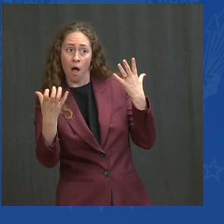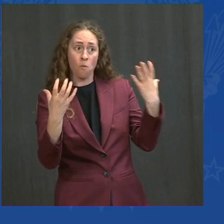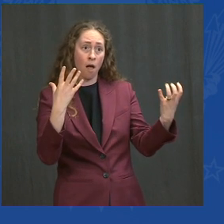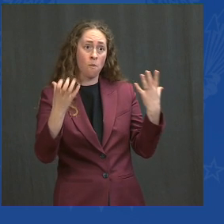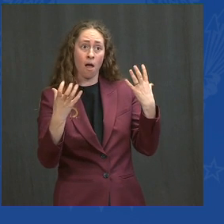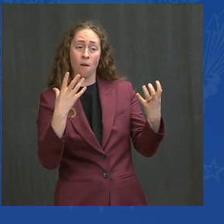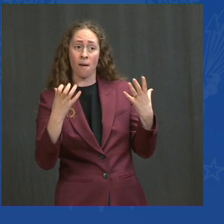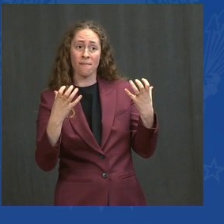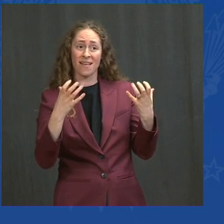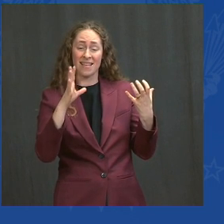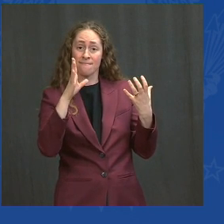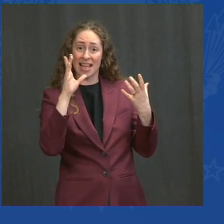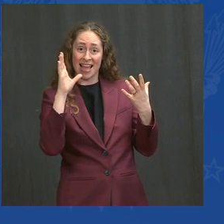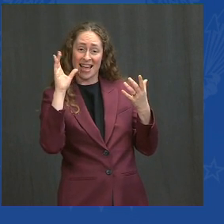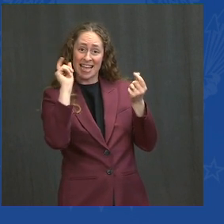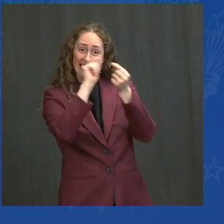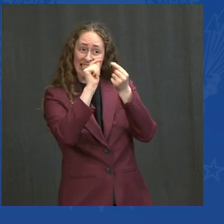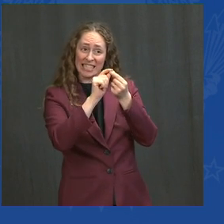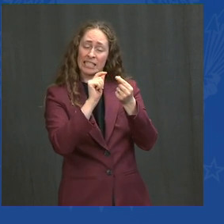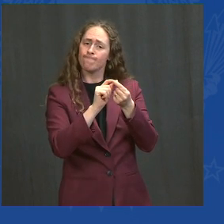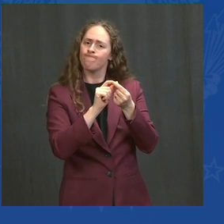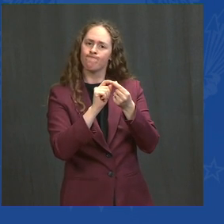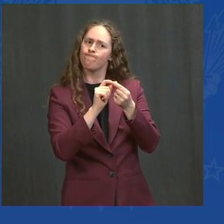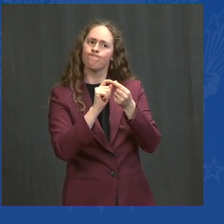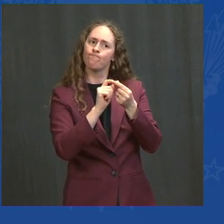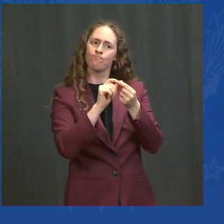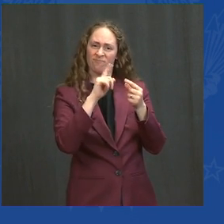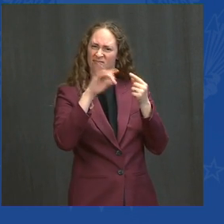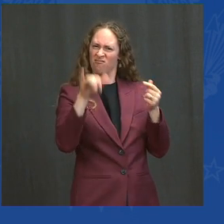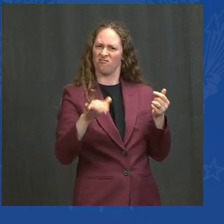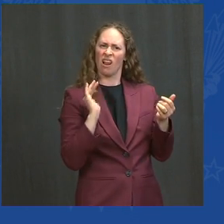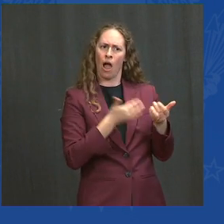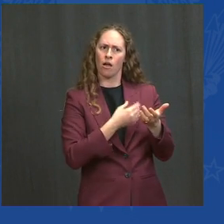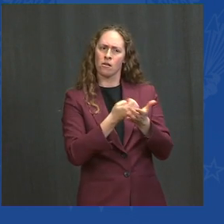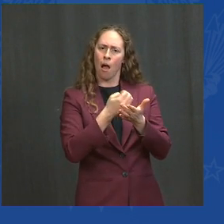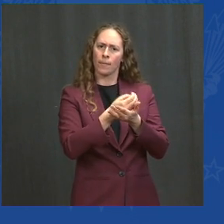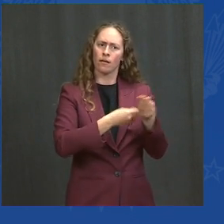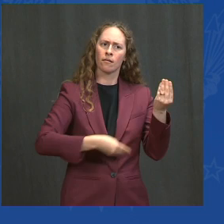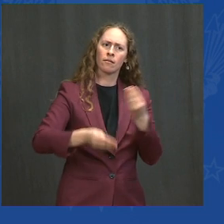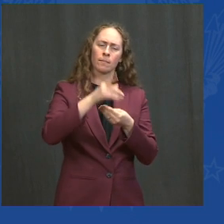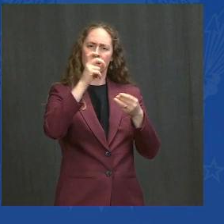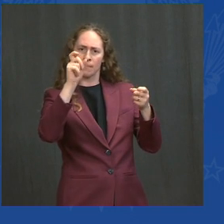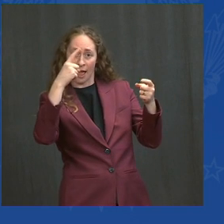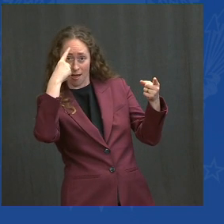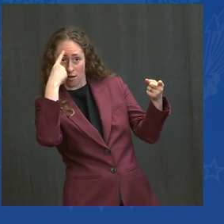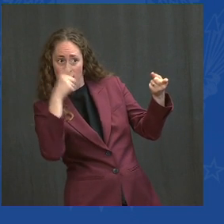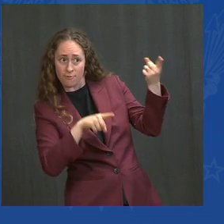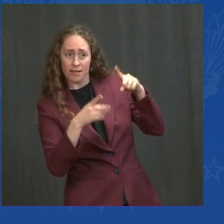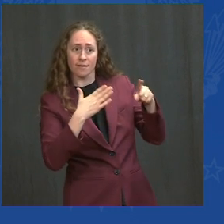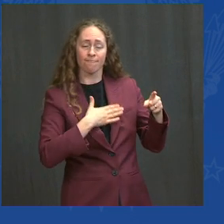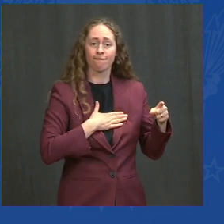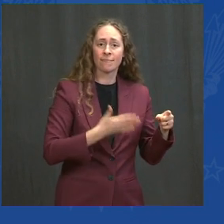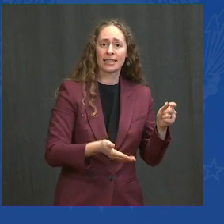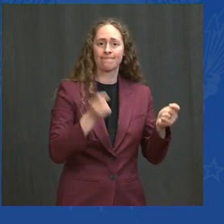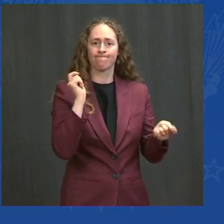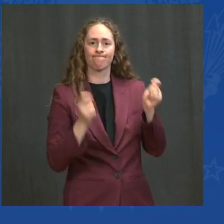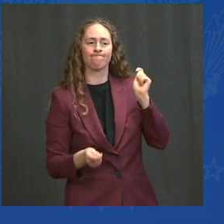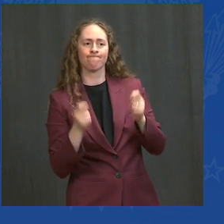But that's what our economy is all about. That's what it means to compromise and reach consensus. And that's what every -- in the heart of every democracy.